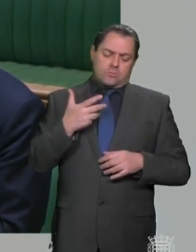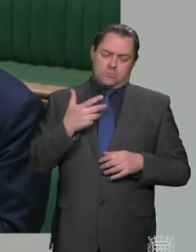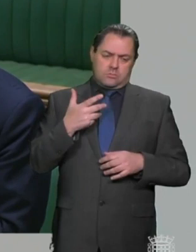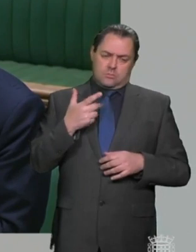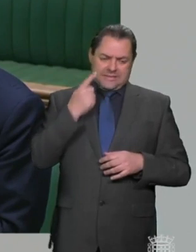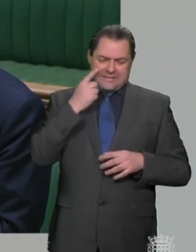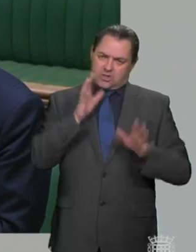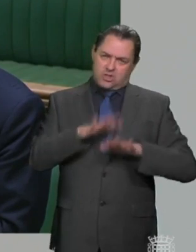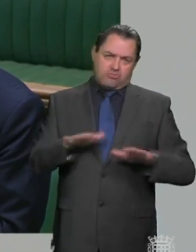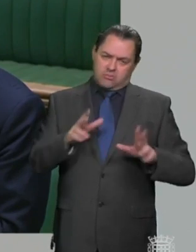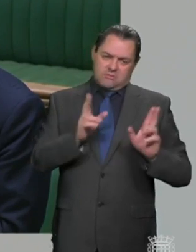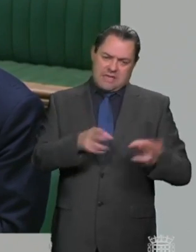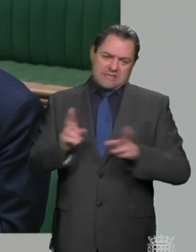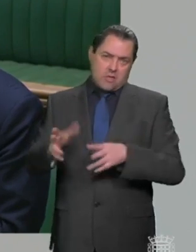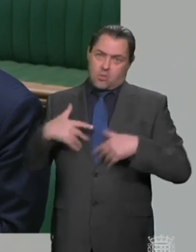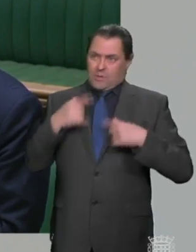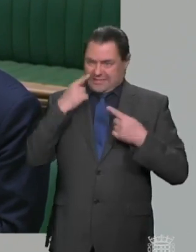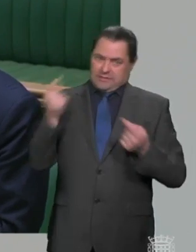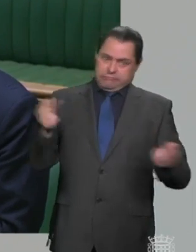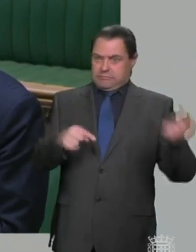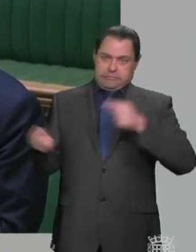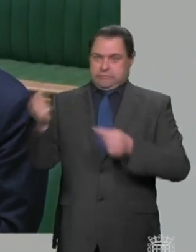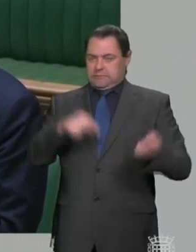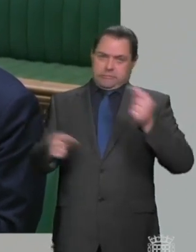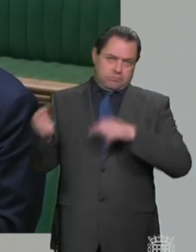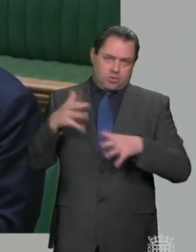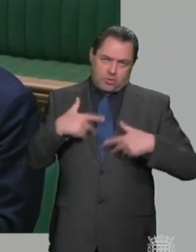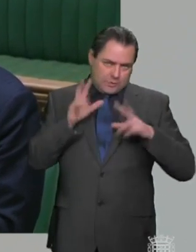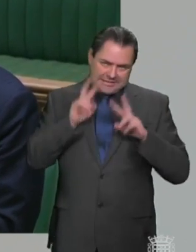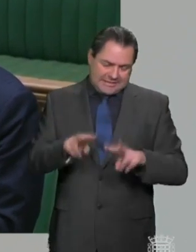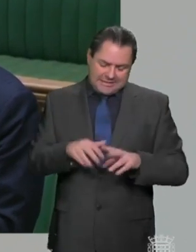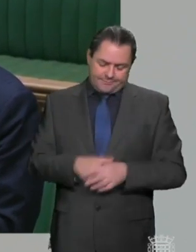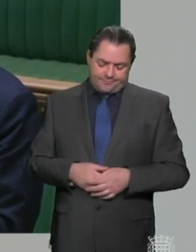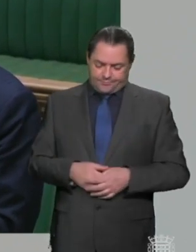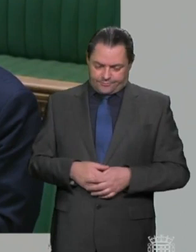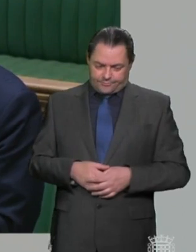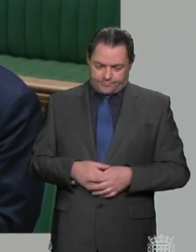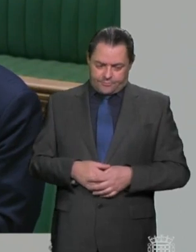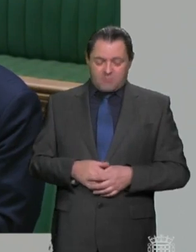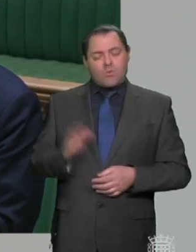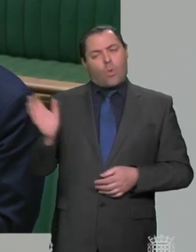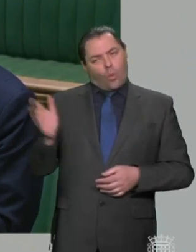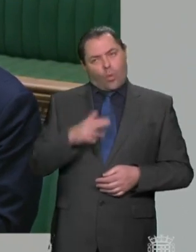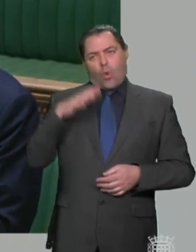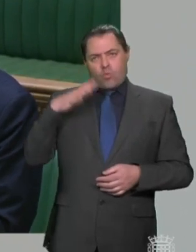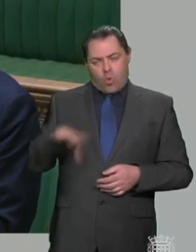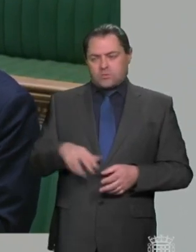of the appalling conflict in Israel and Gaza, and that we are all glad that there